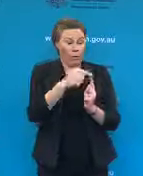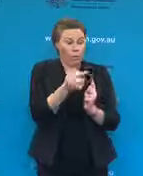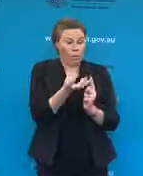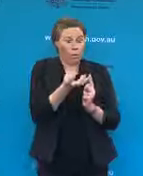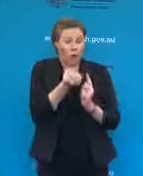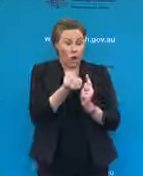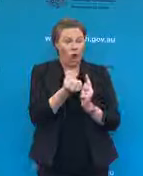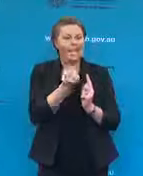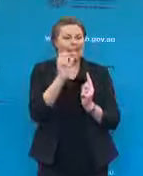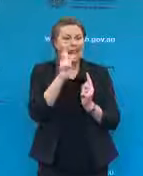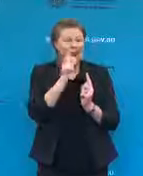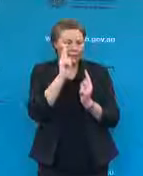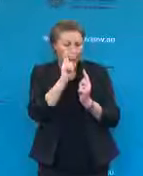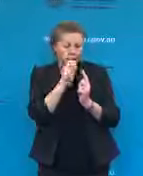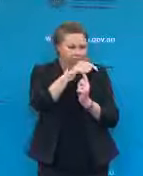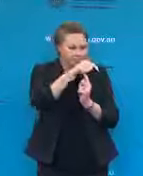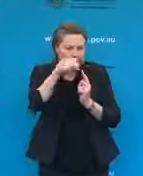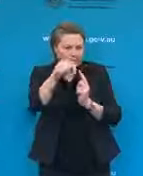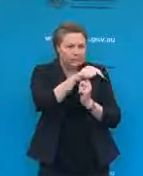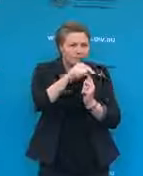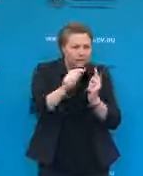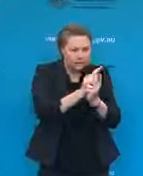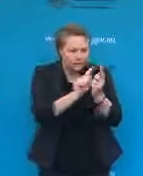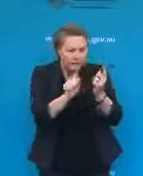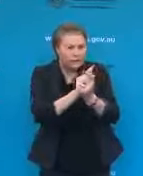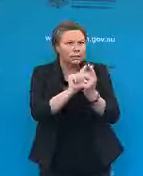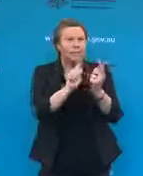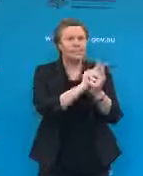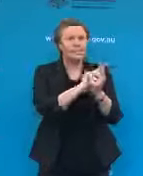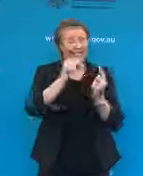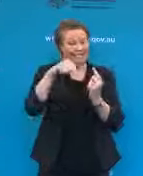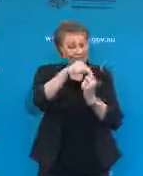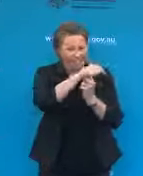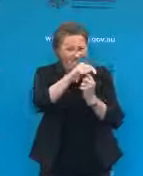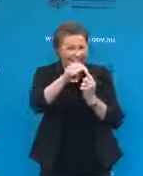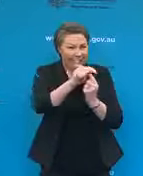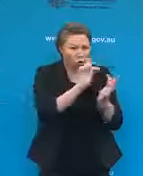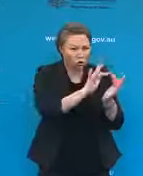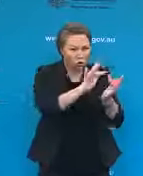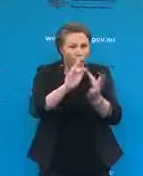cases and are responding in a way that I have every confidence they're doing